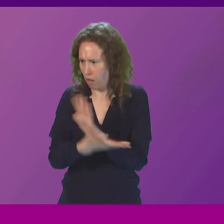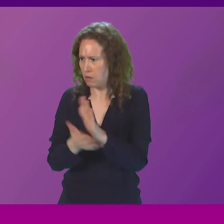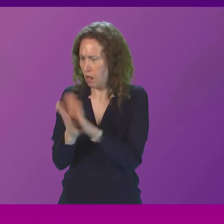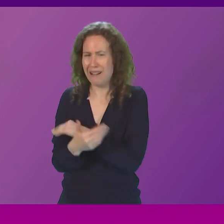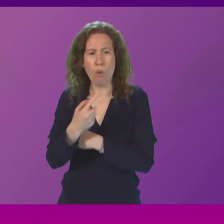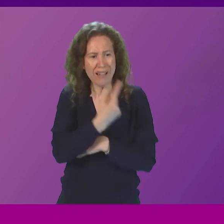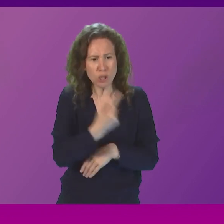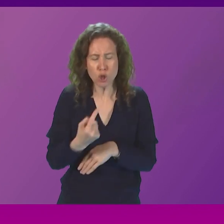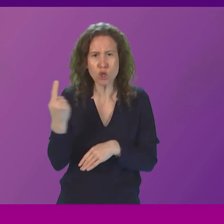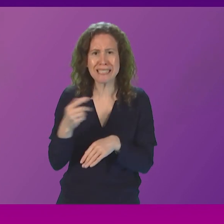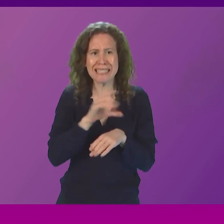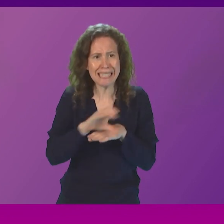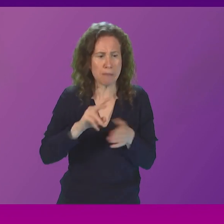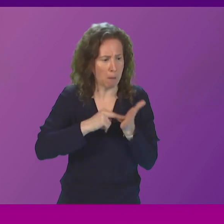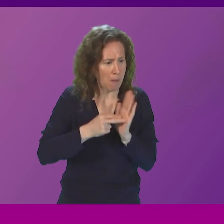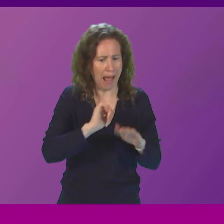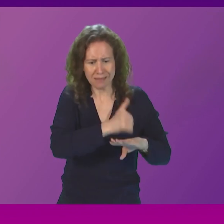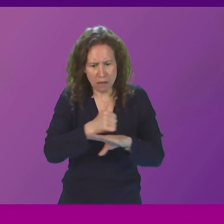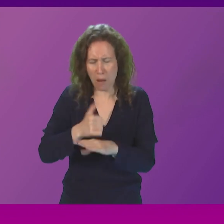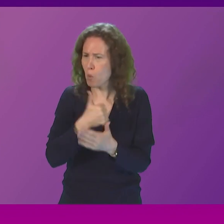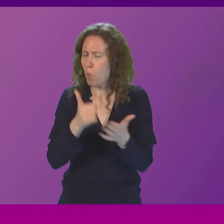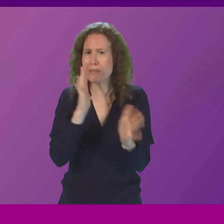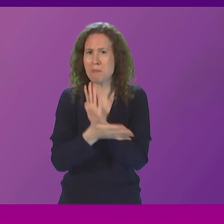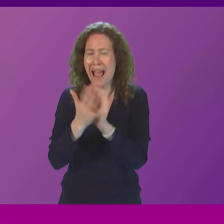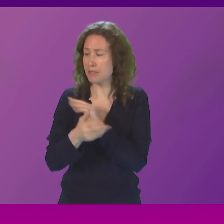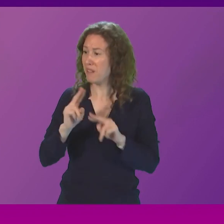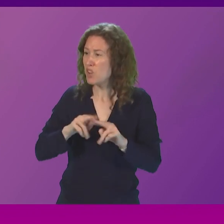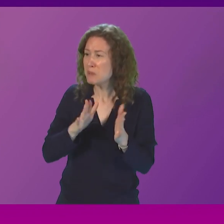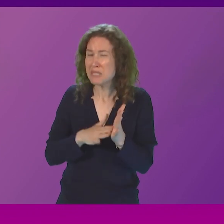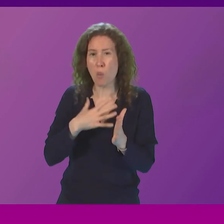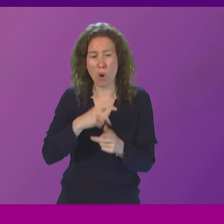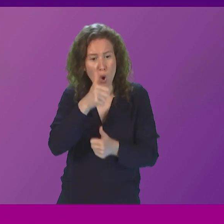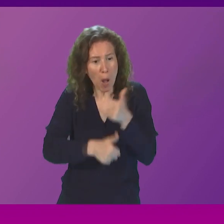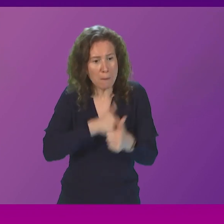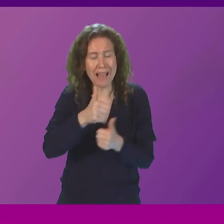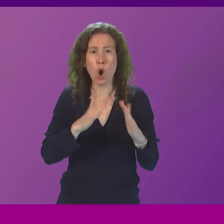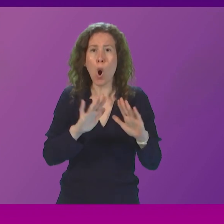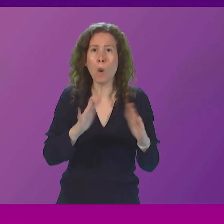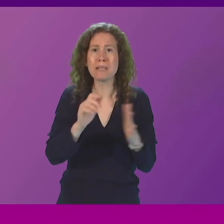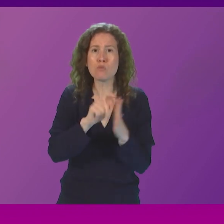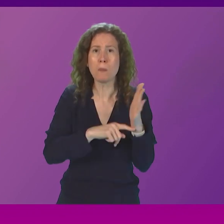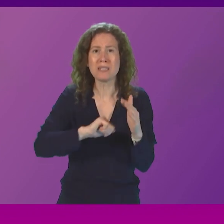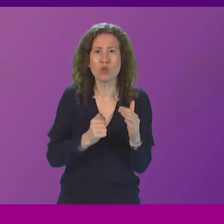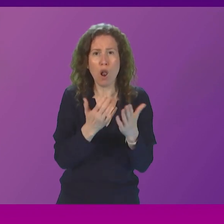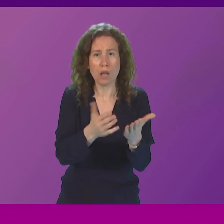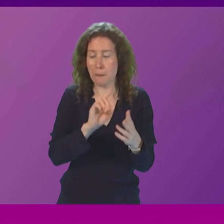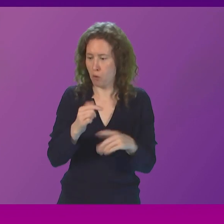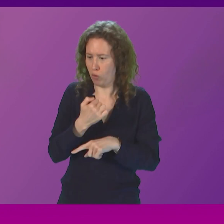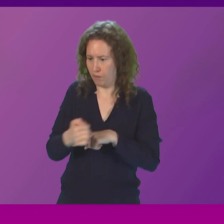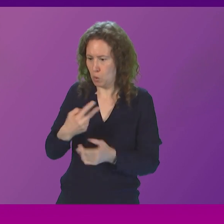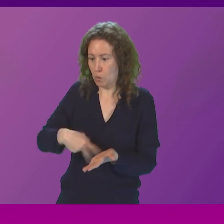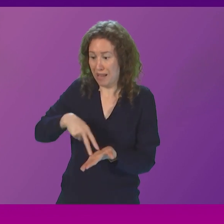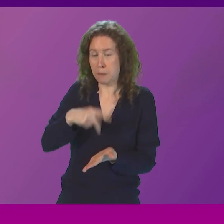The First Minister wants to commend Homeless Project Scotland but refuses to say that its